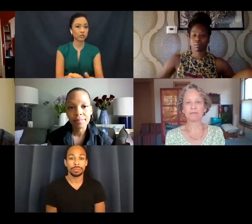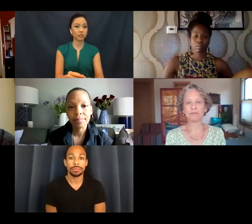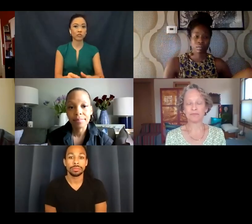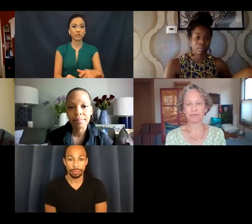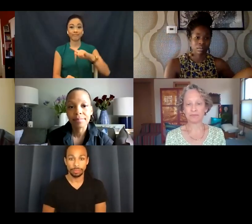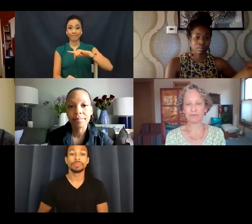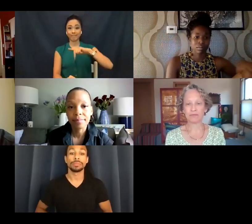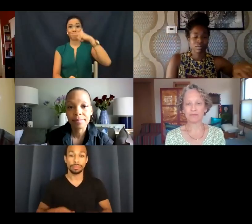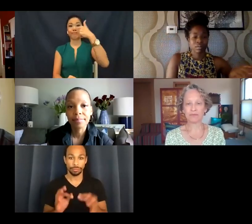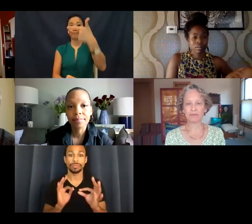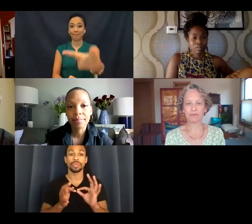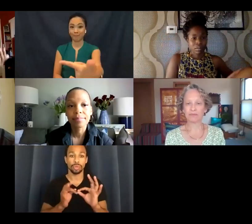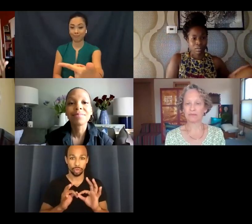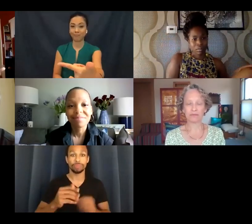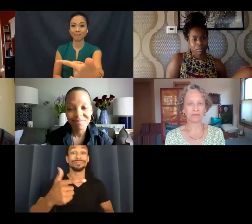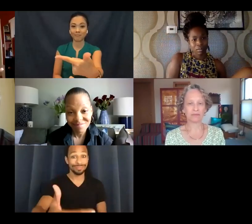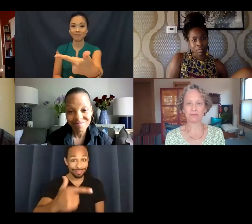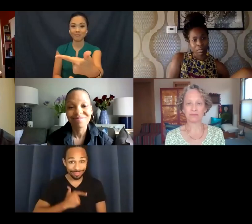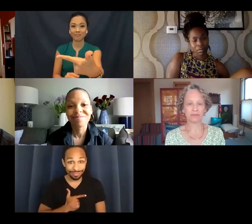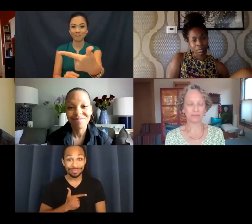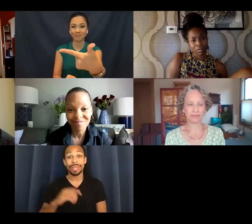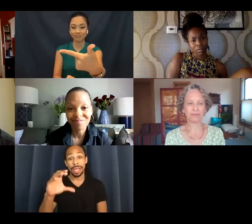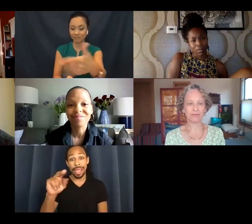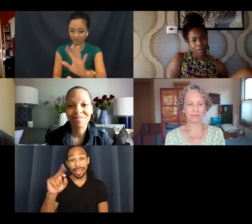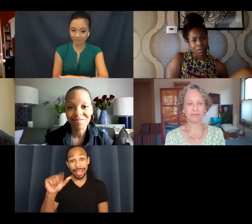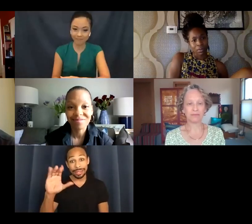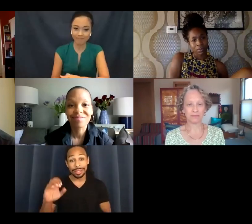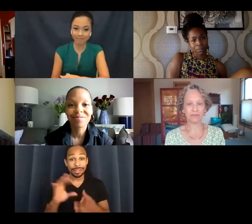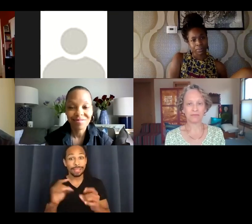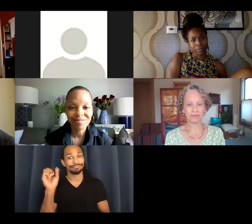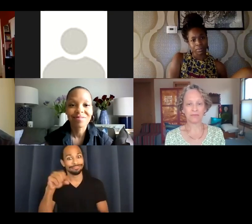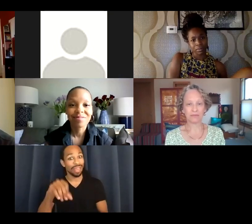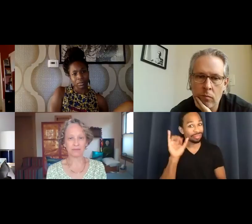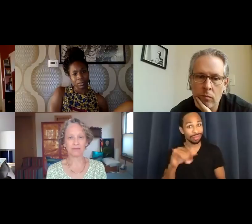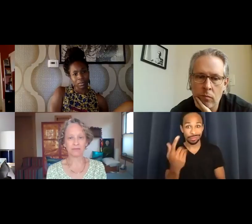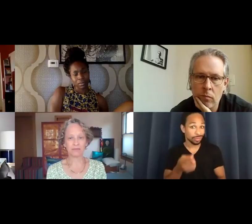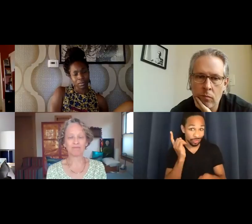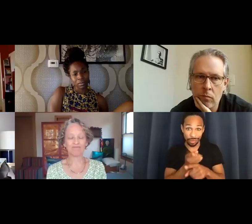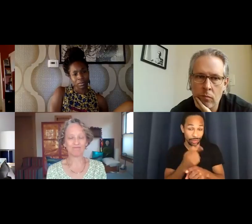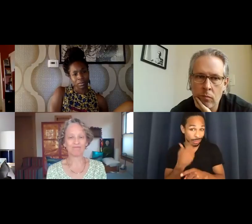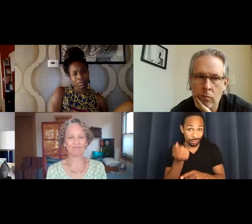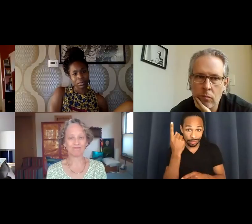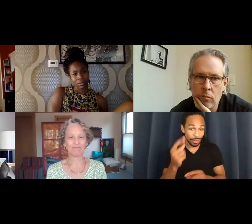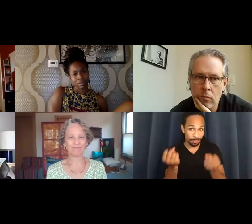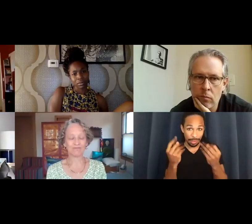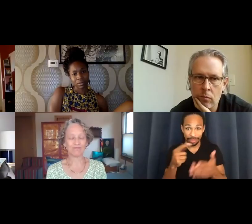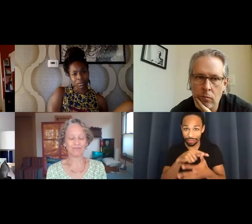the order come down while you're on stage in another state, but yeah, you bring up so